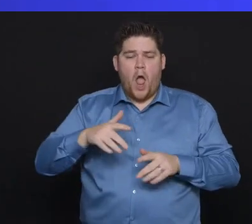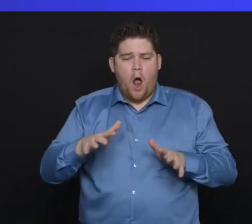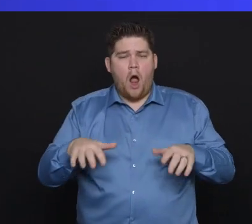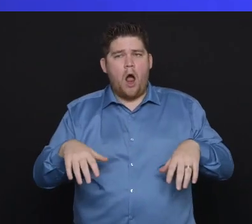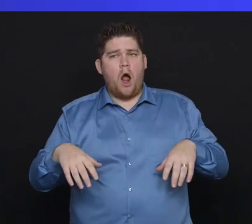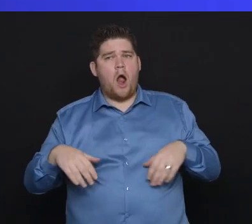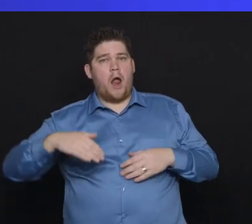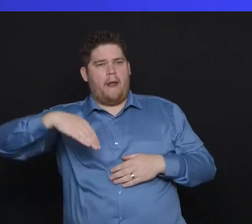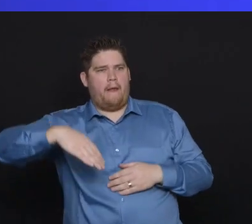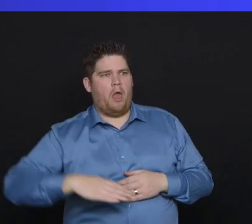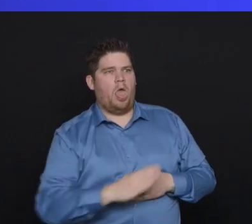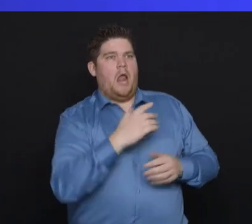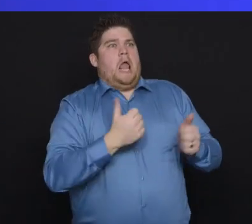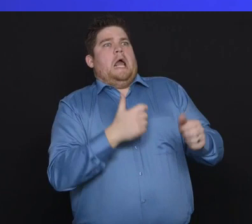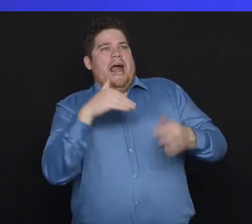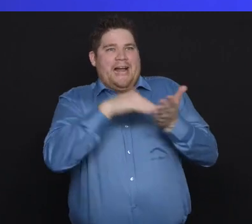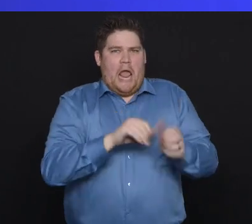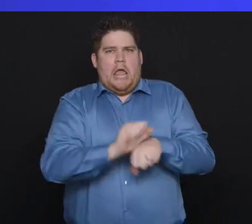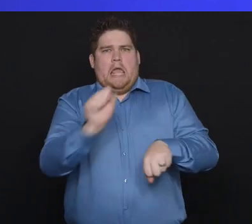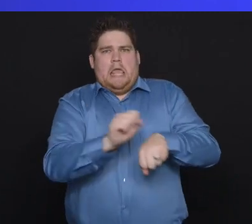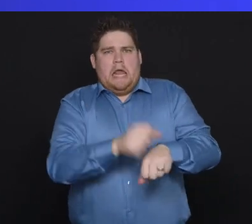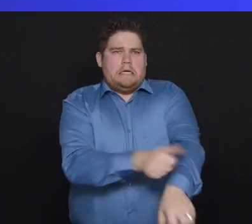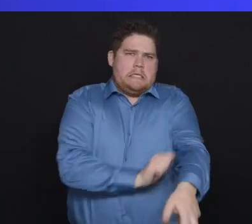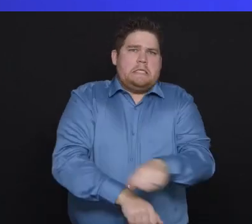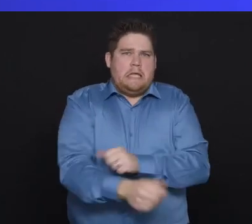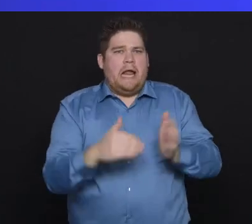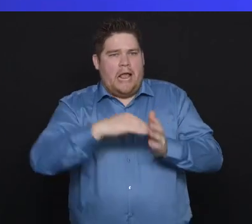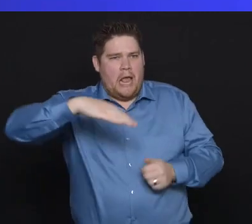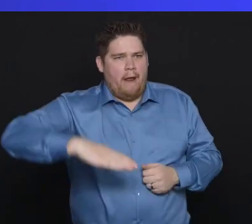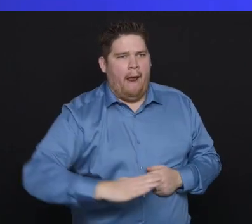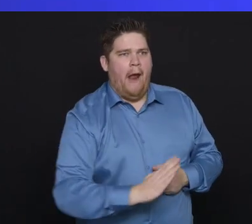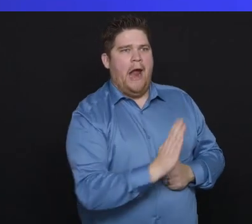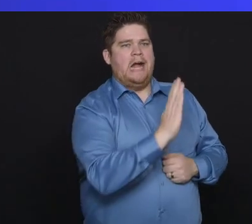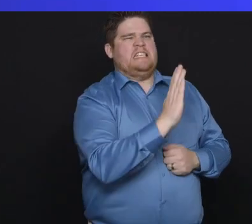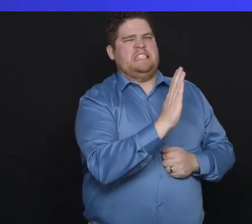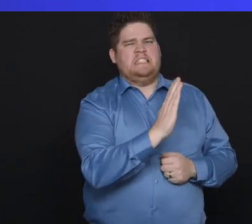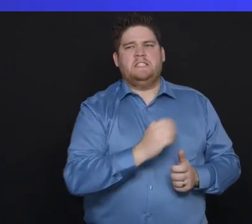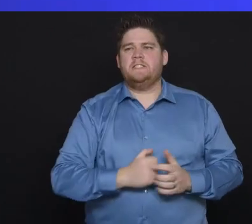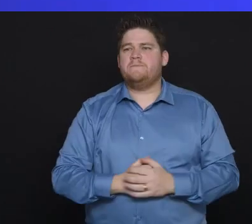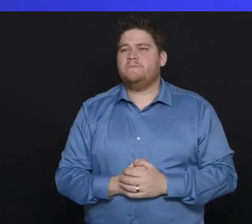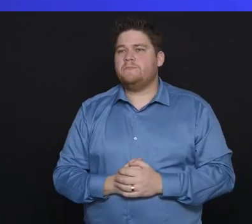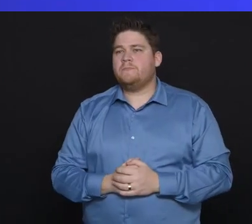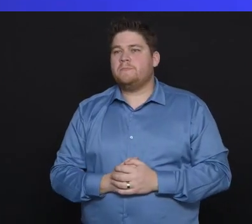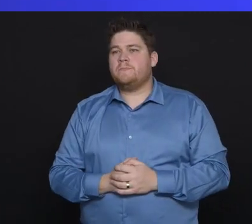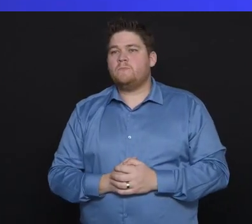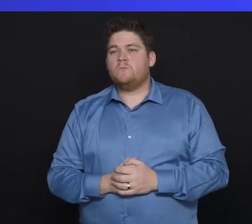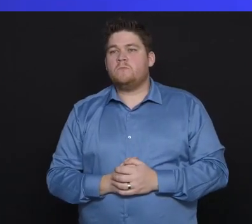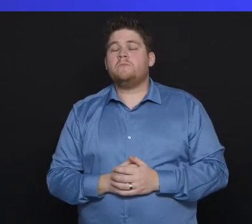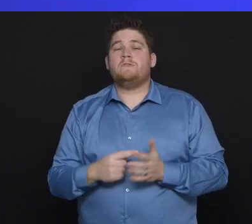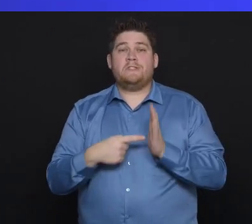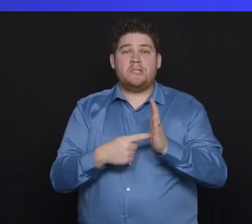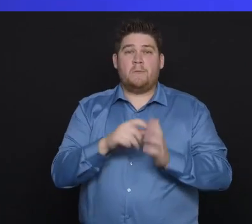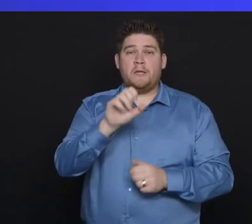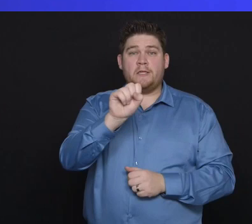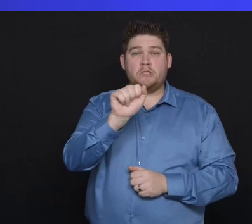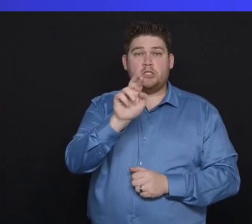techulosis, after SARS when there was a lot of work put into recognition that we needed to put work into